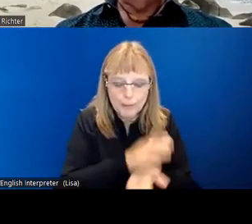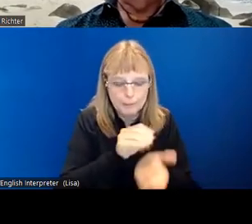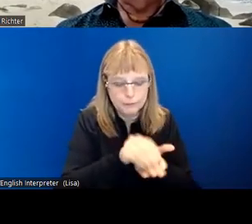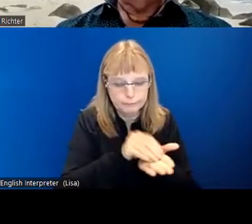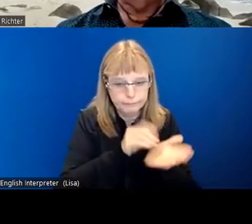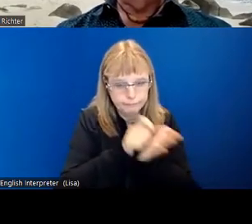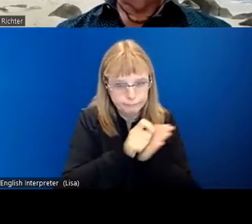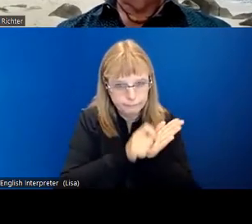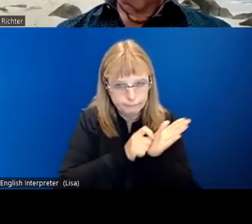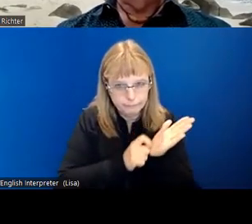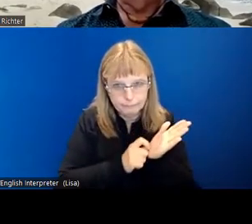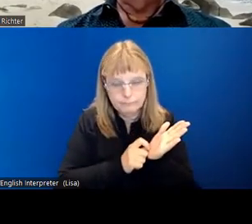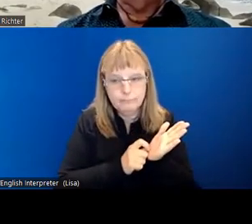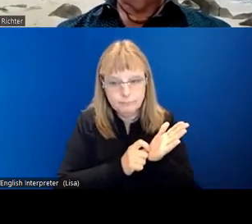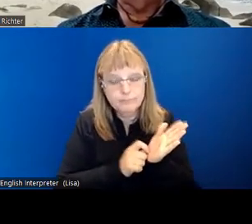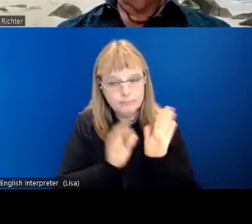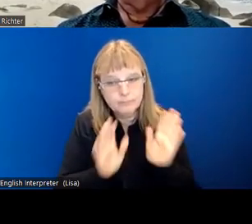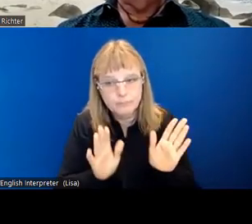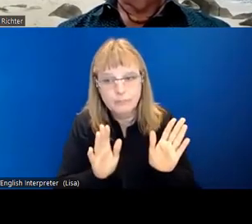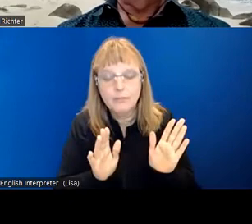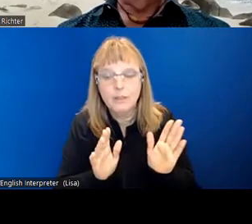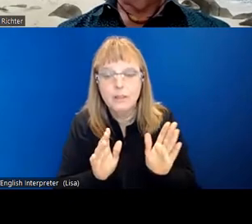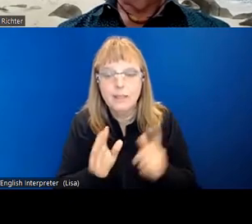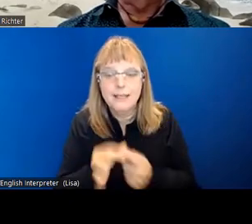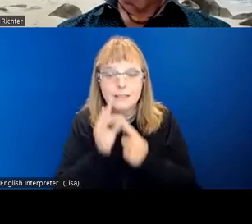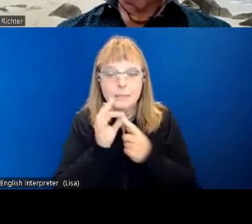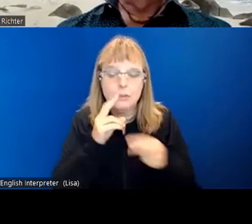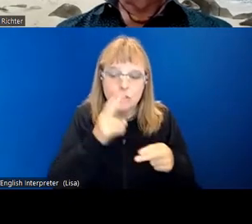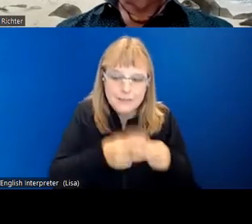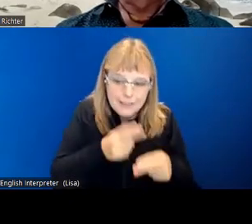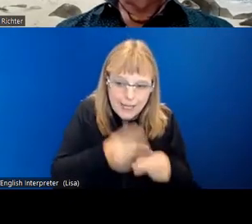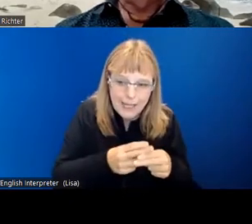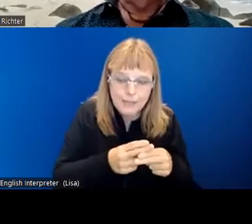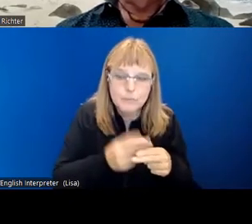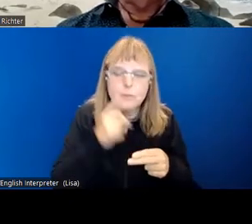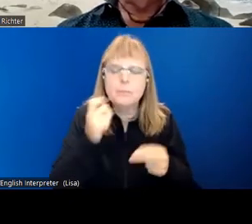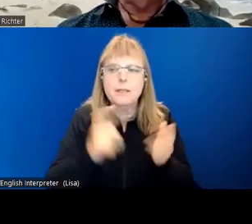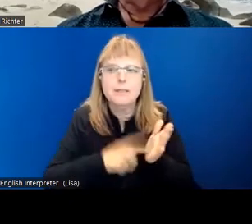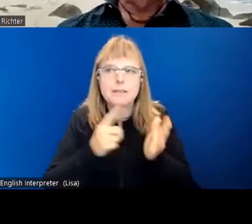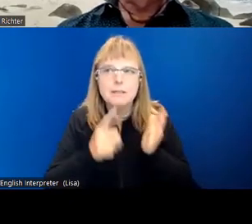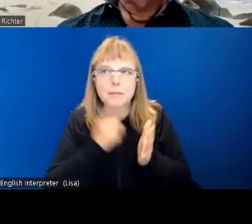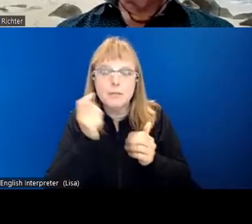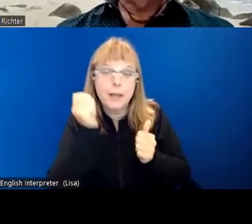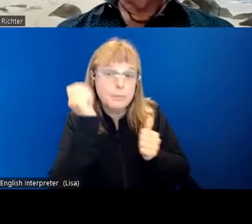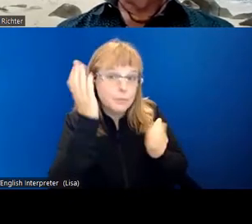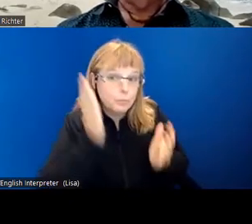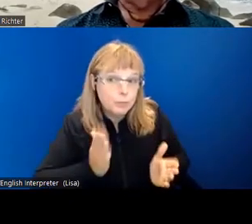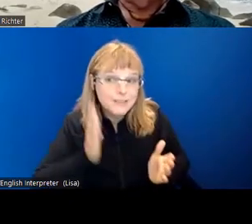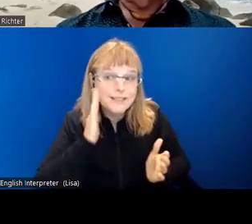and particularly names. Because sometimes presenters will mention other presenters